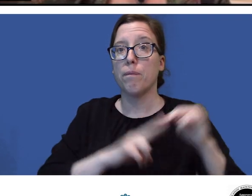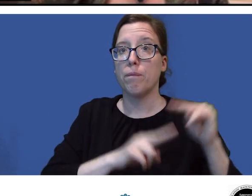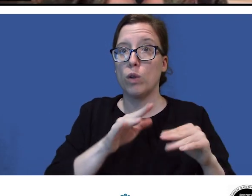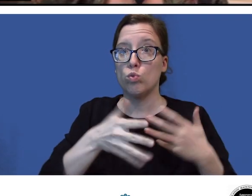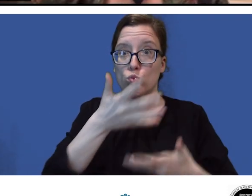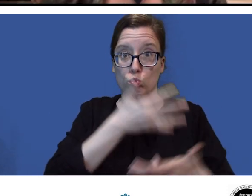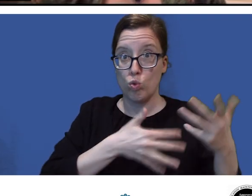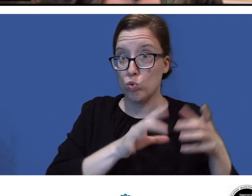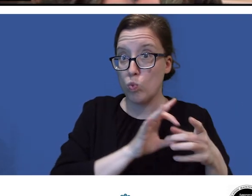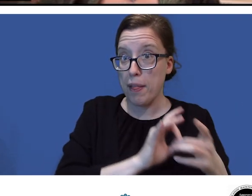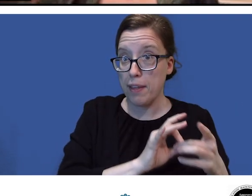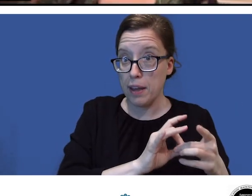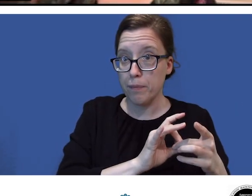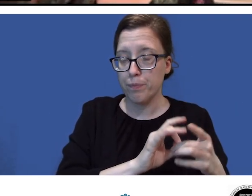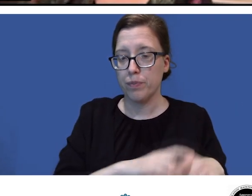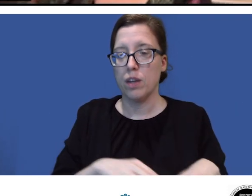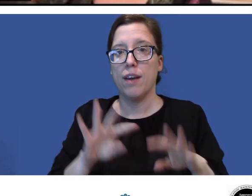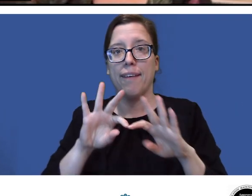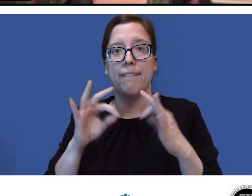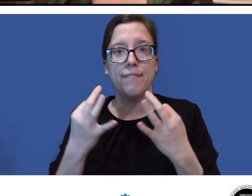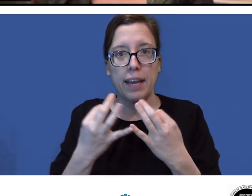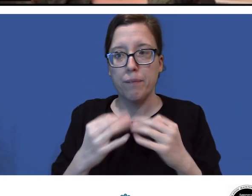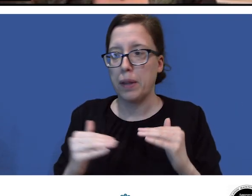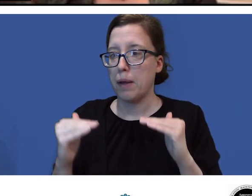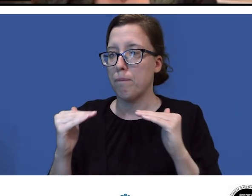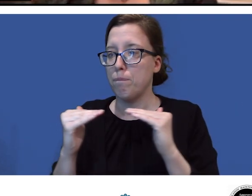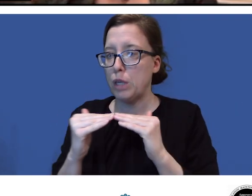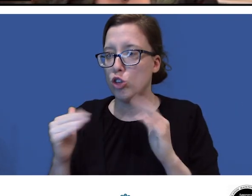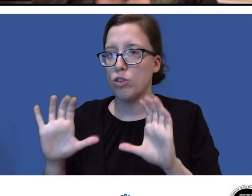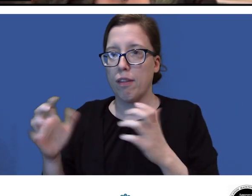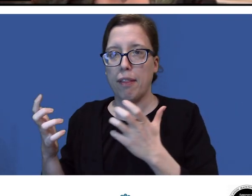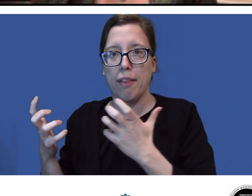with their classmates. They have some struggles with